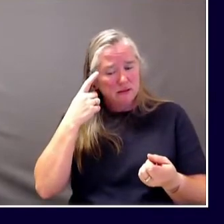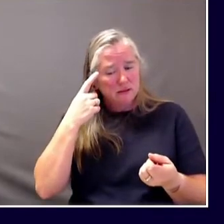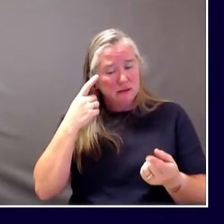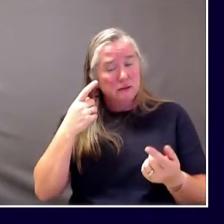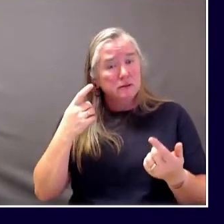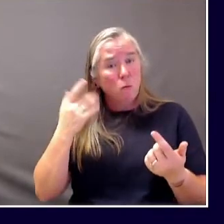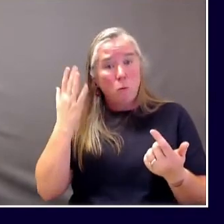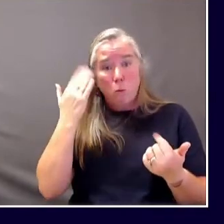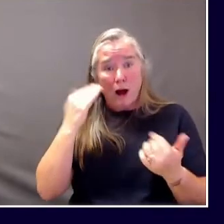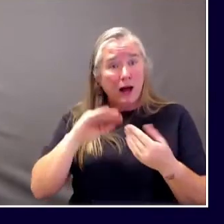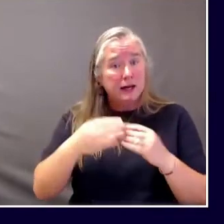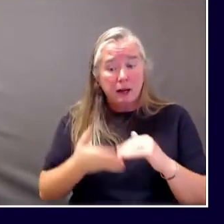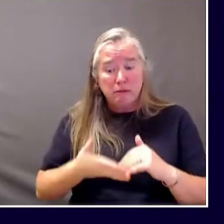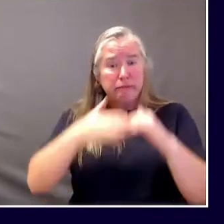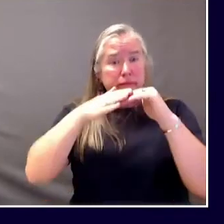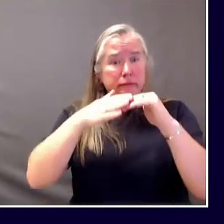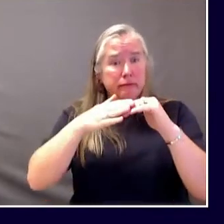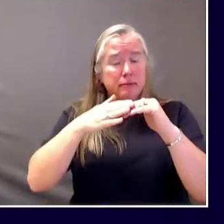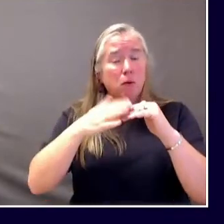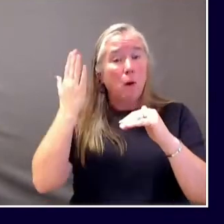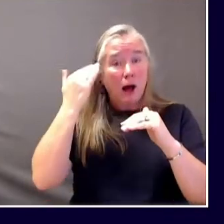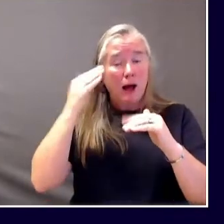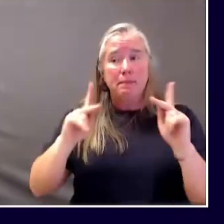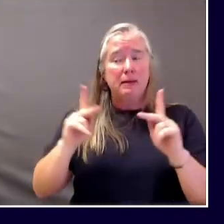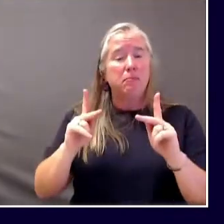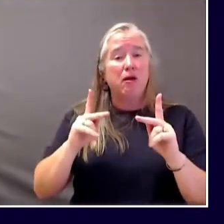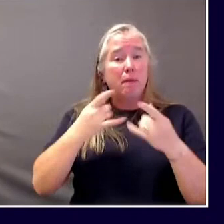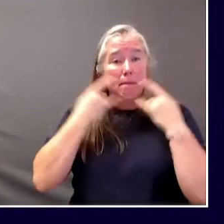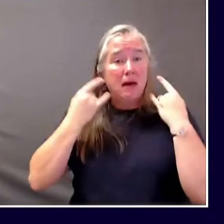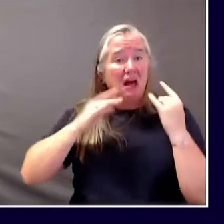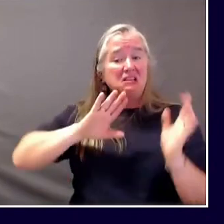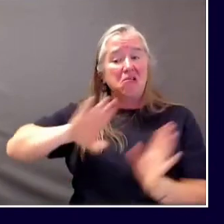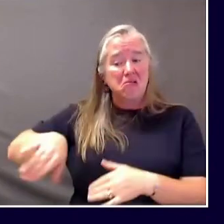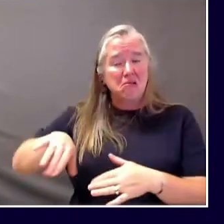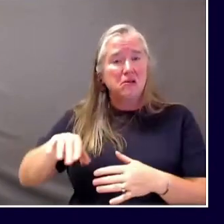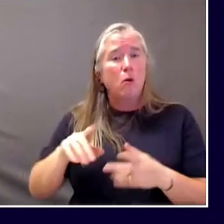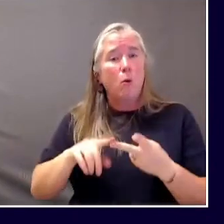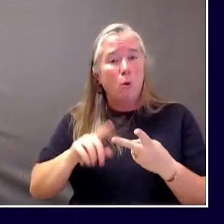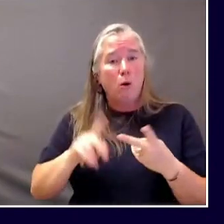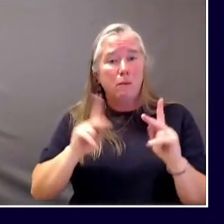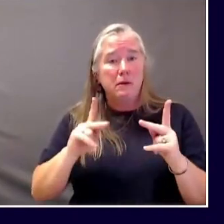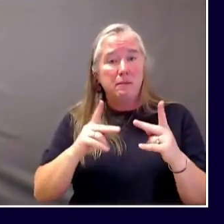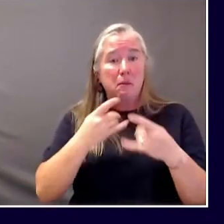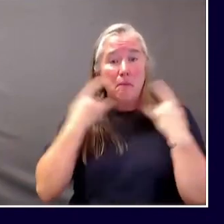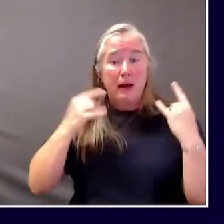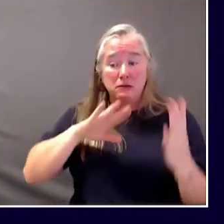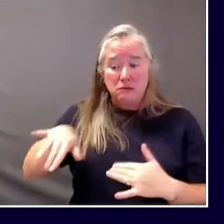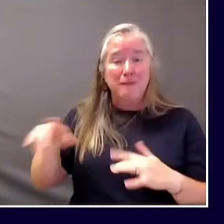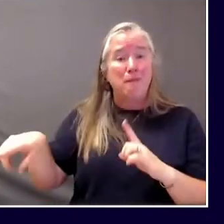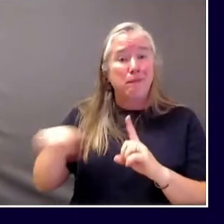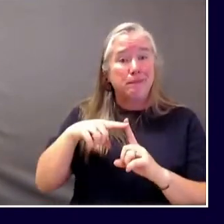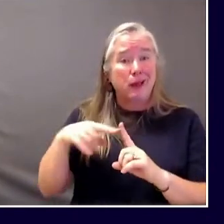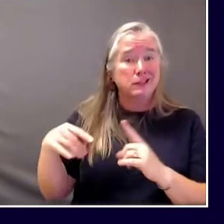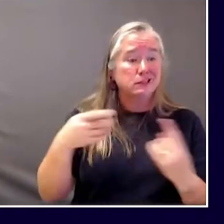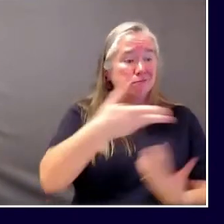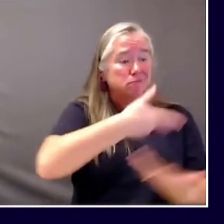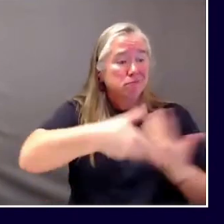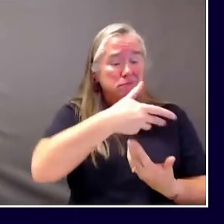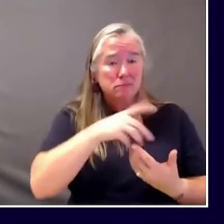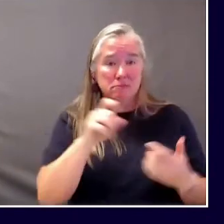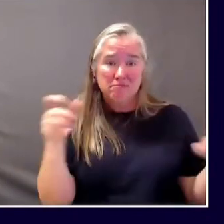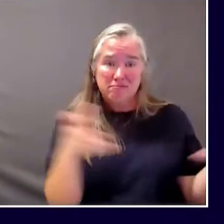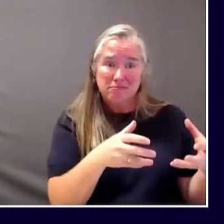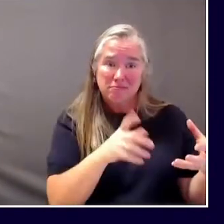right where math and and avoid